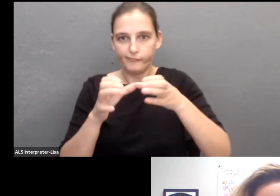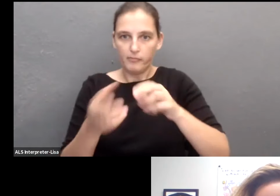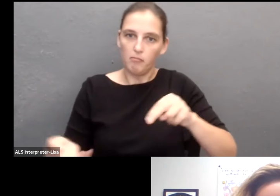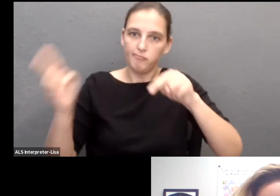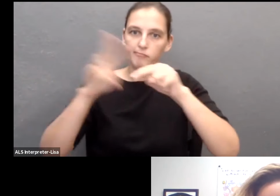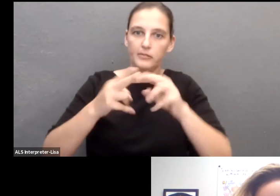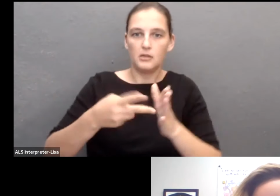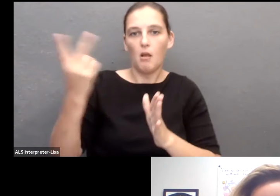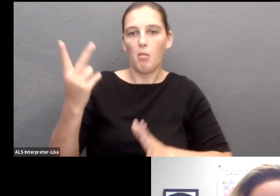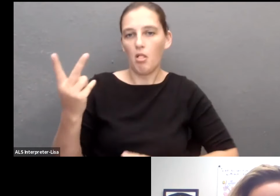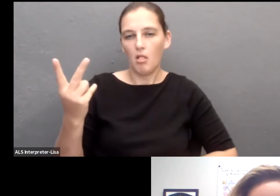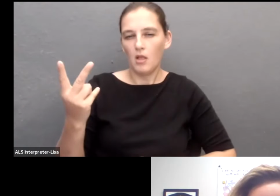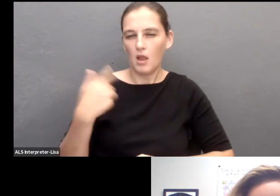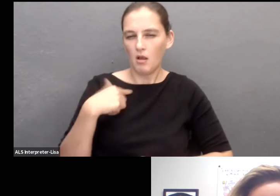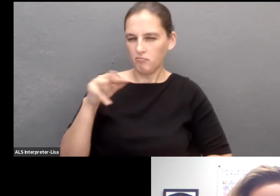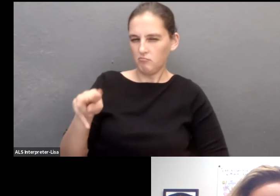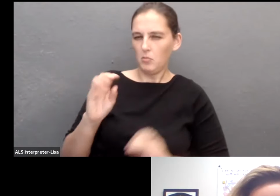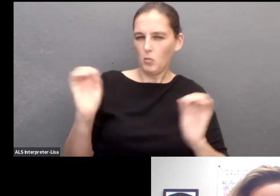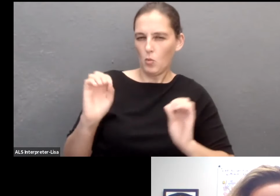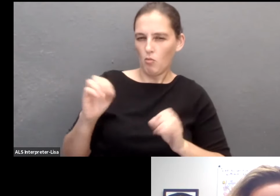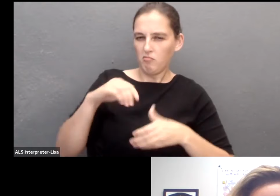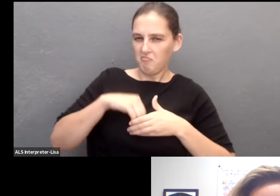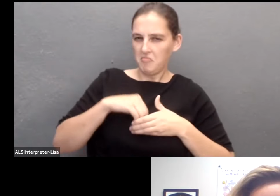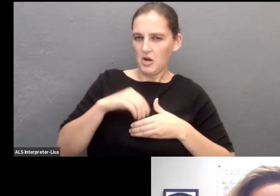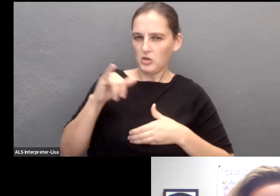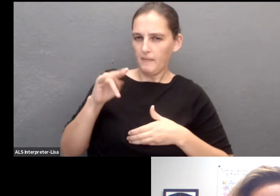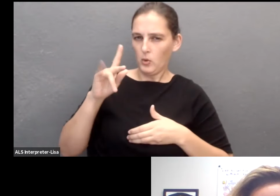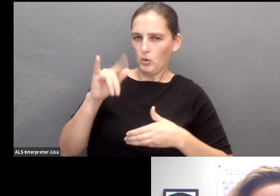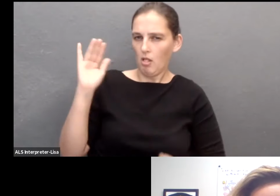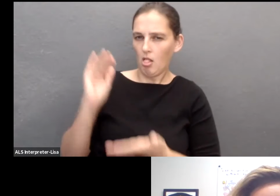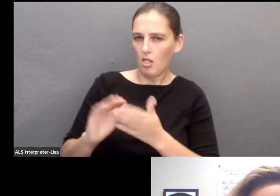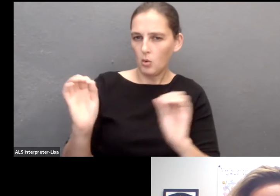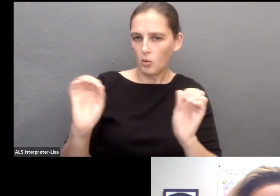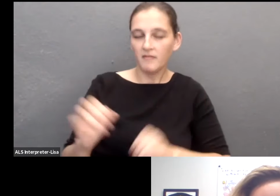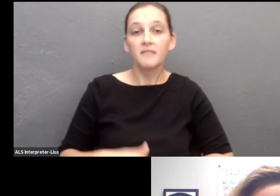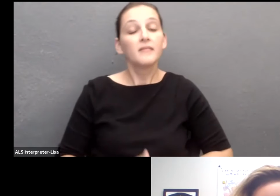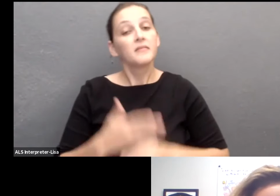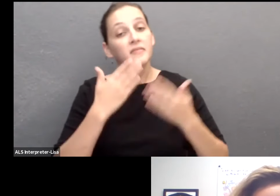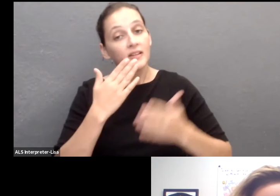of compounds and increases your immunity. Matt Norris: Okay, well, thank you, Dr. Weaver once again.